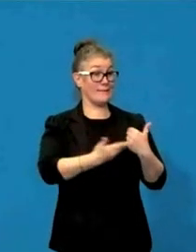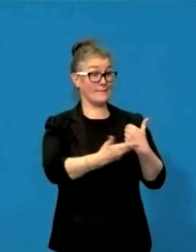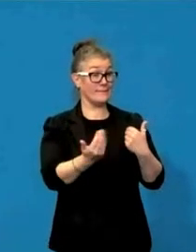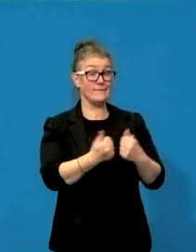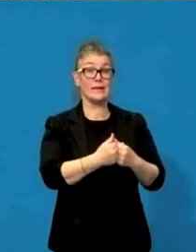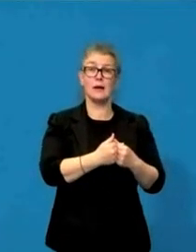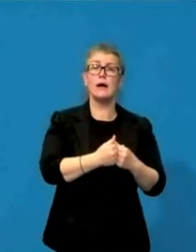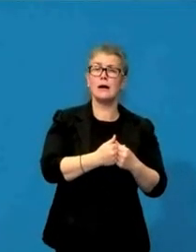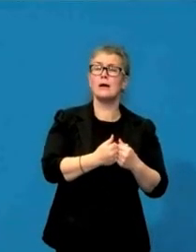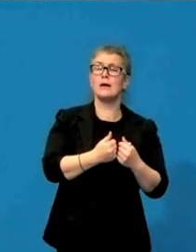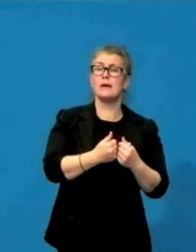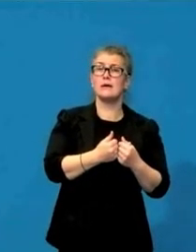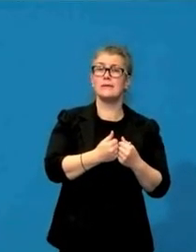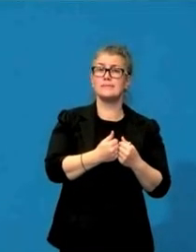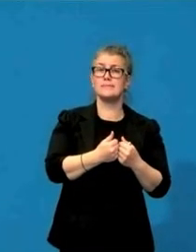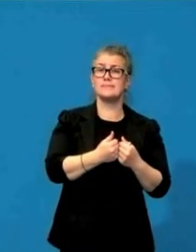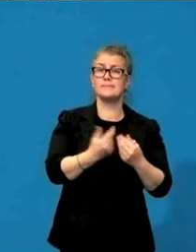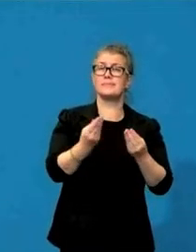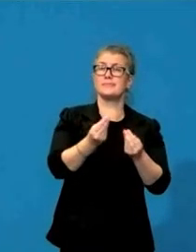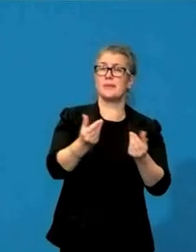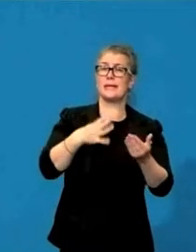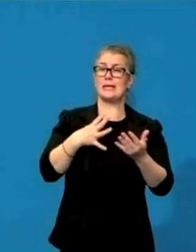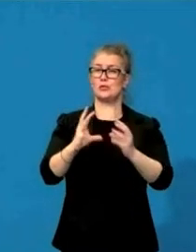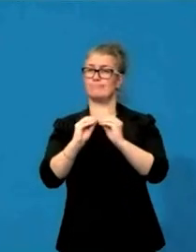that both Geoff and I thought about.